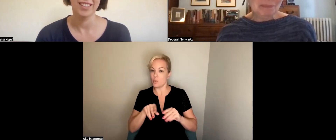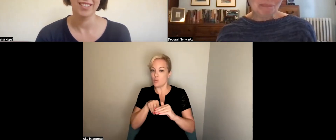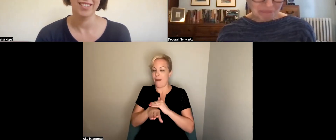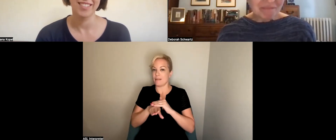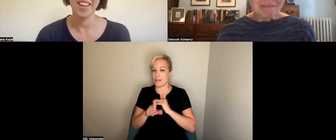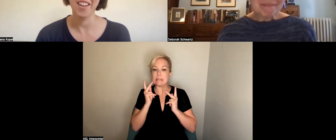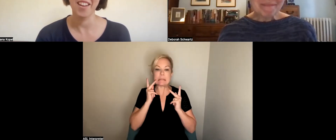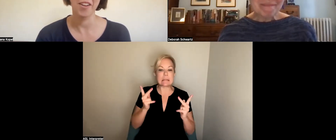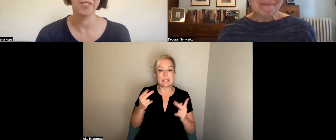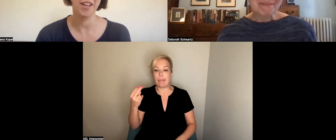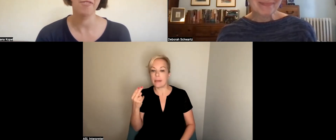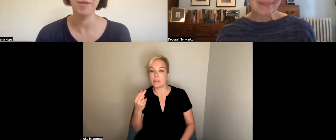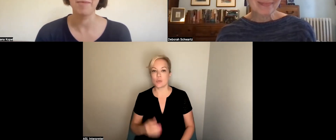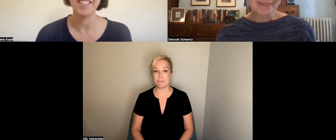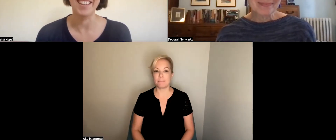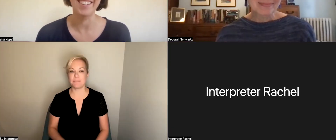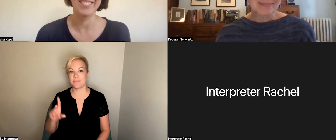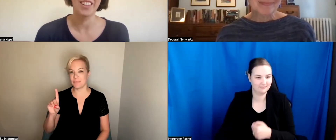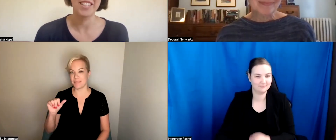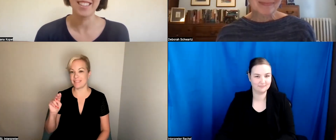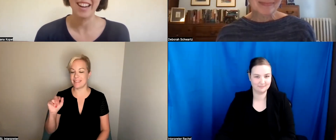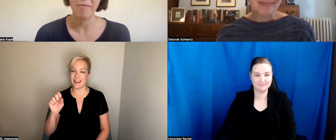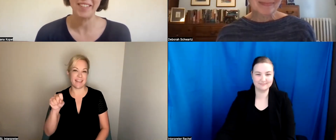Yeah that, that would be amazing I would love to see that happen.